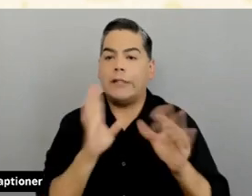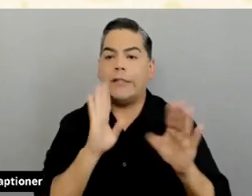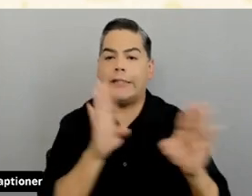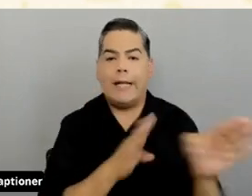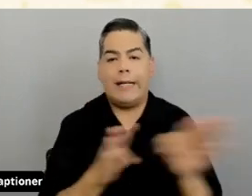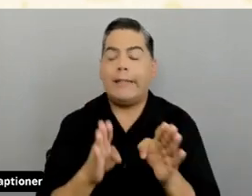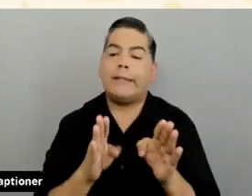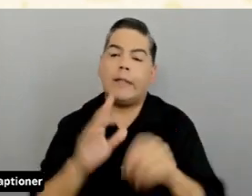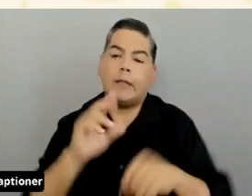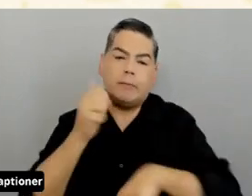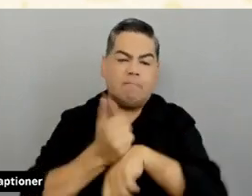What is the meaning of that?